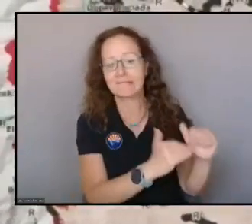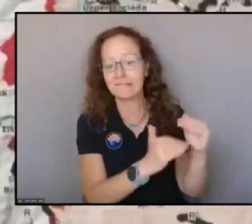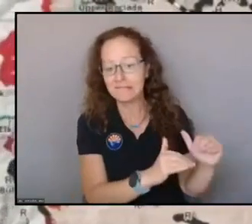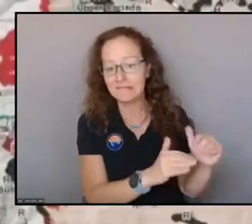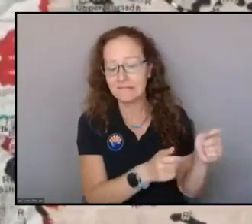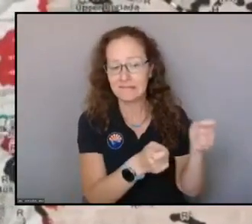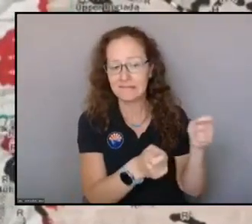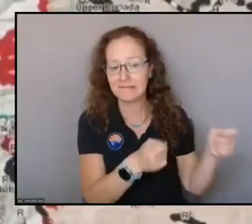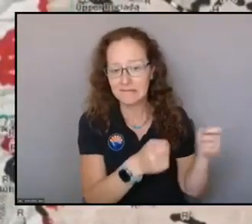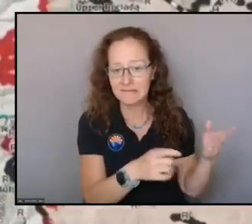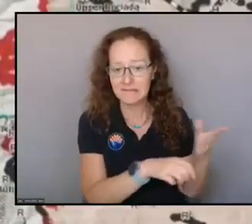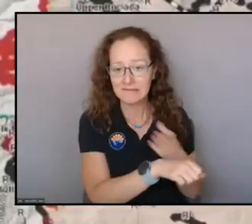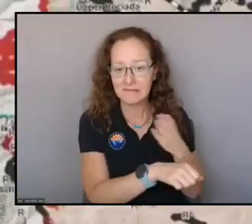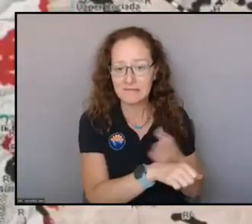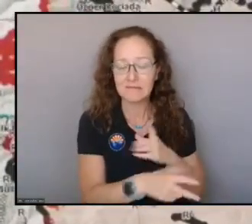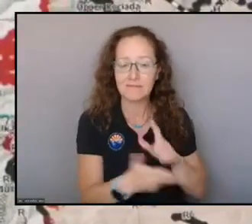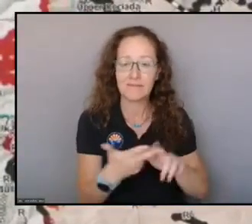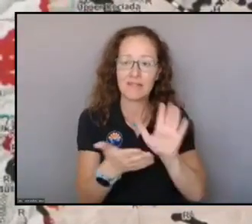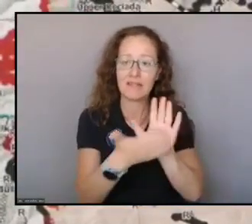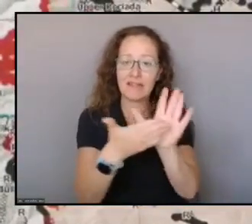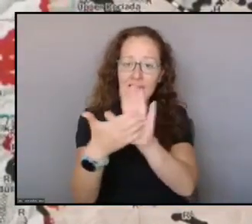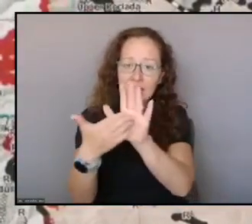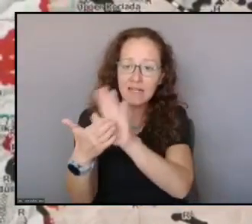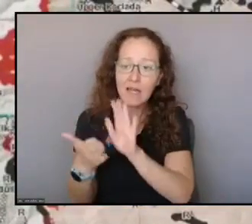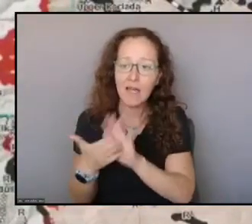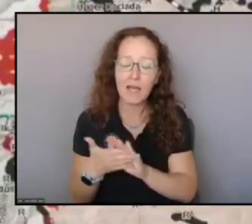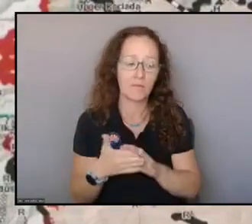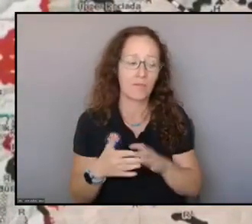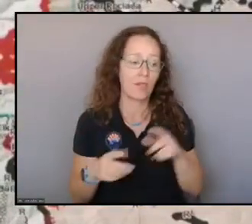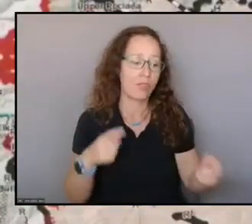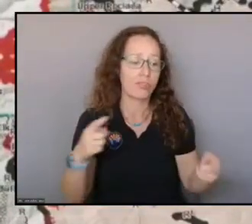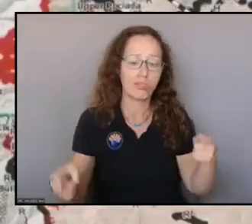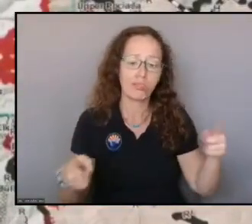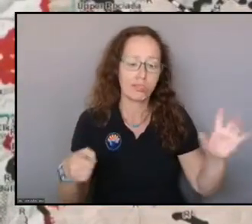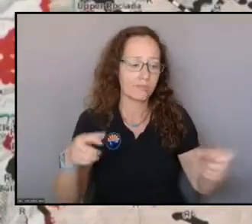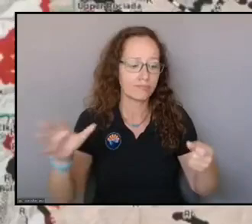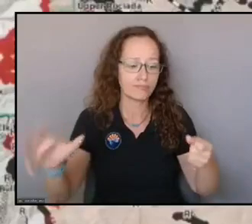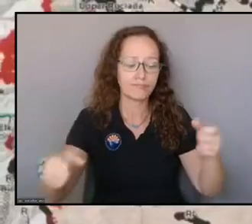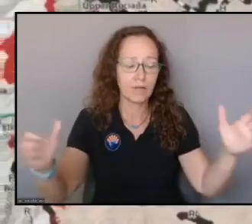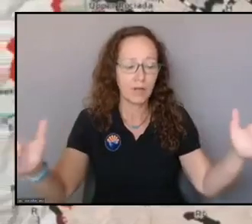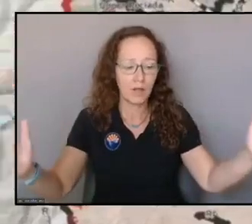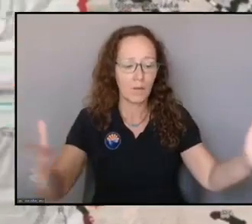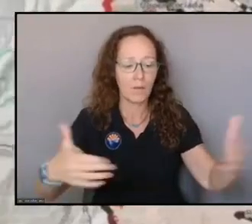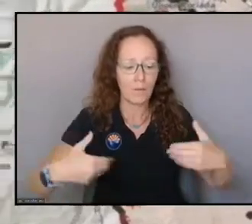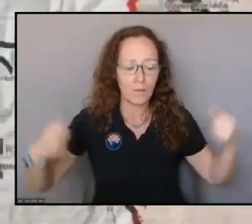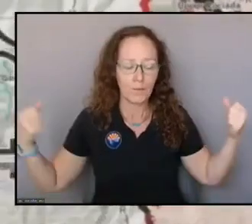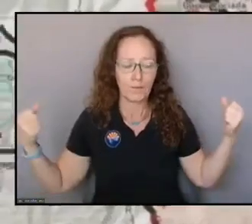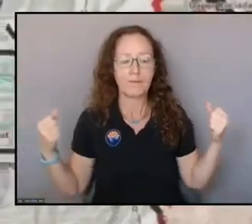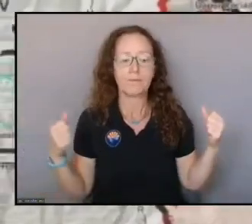CLEAN UP, DEBRIS REMOVAL, GETTING RESOURCES FOR INDIVIDUALS WHO HAVE BEEN AFFECTED LONG-TERM.